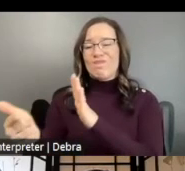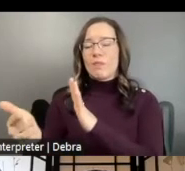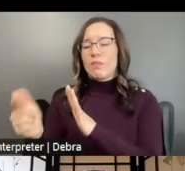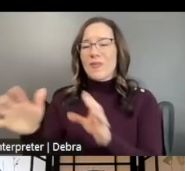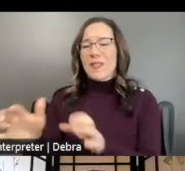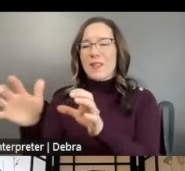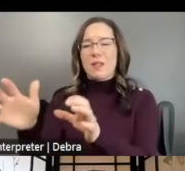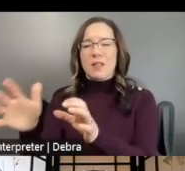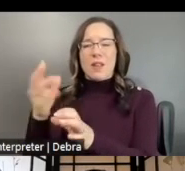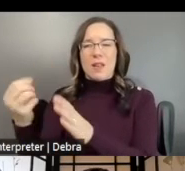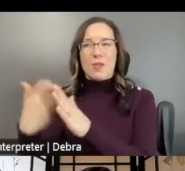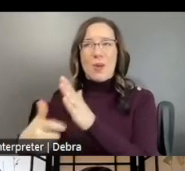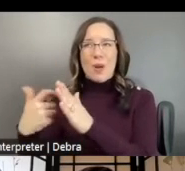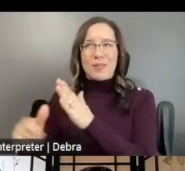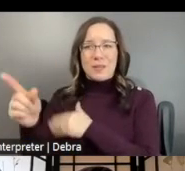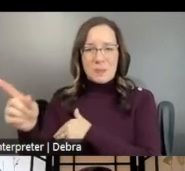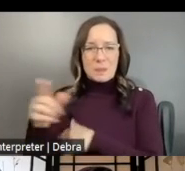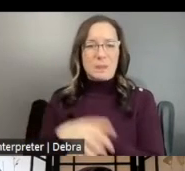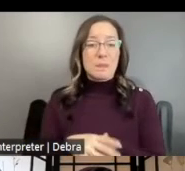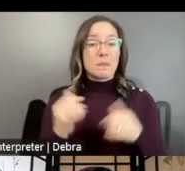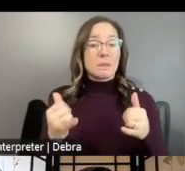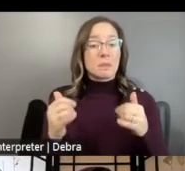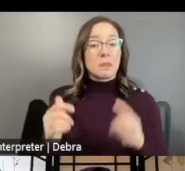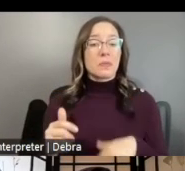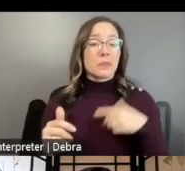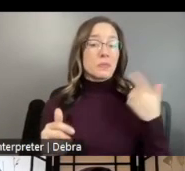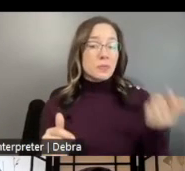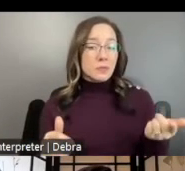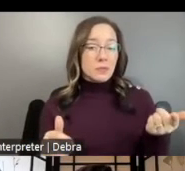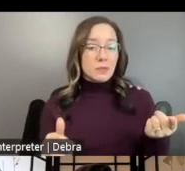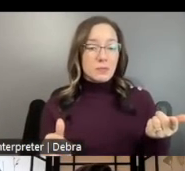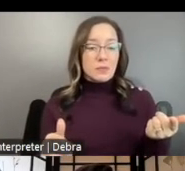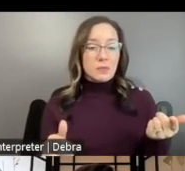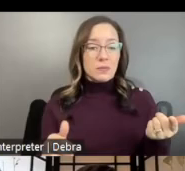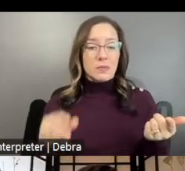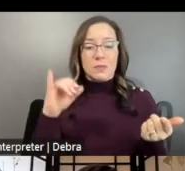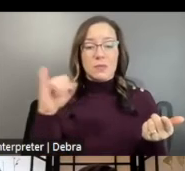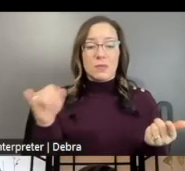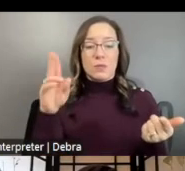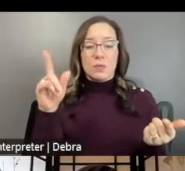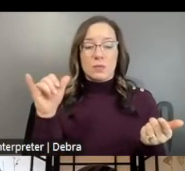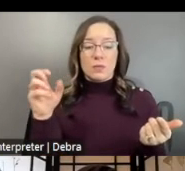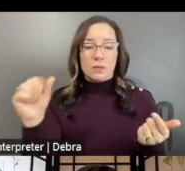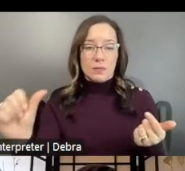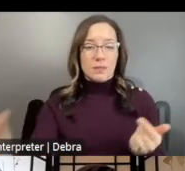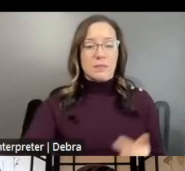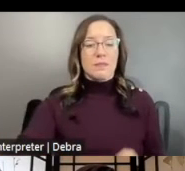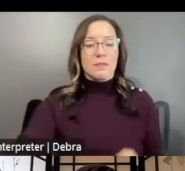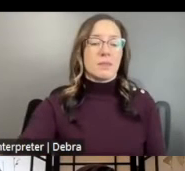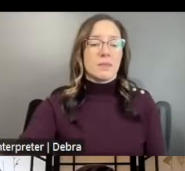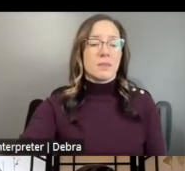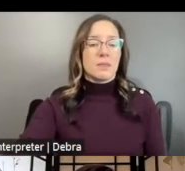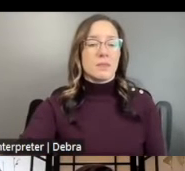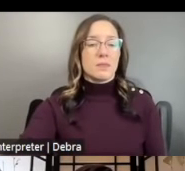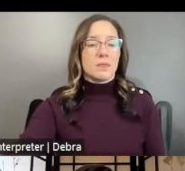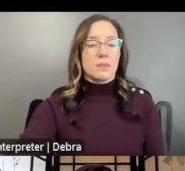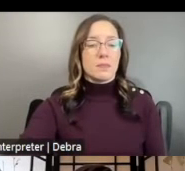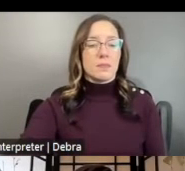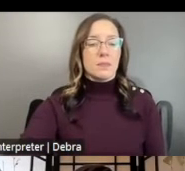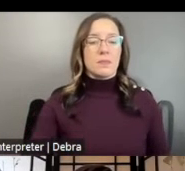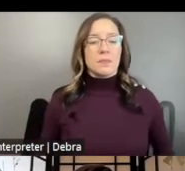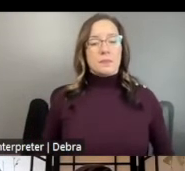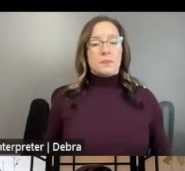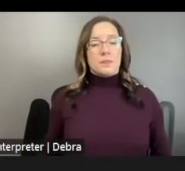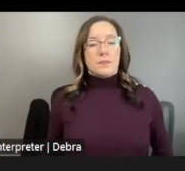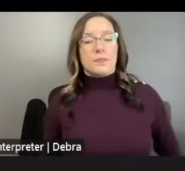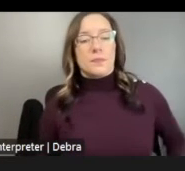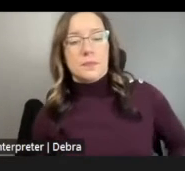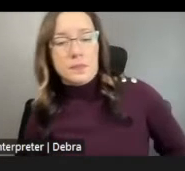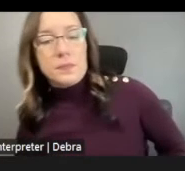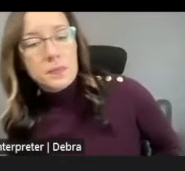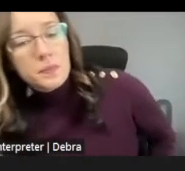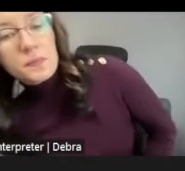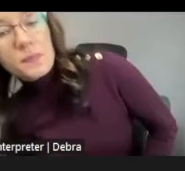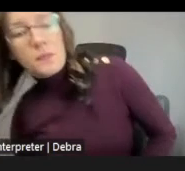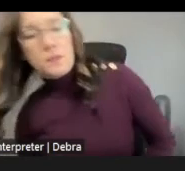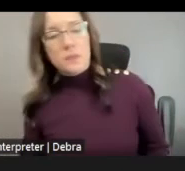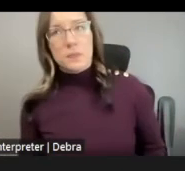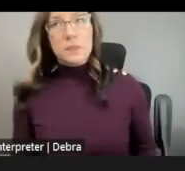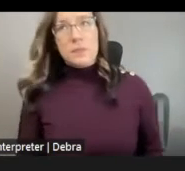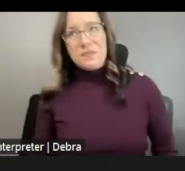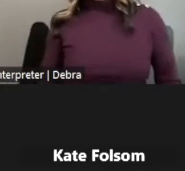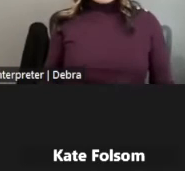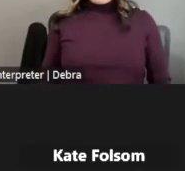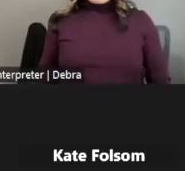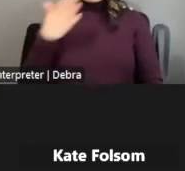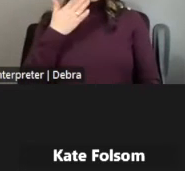COST PAGE. AND NOW I WILL TURN IT OVER TO MY, MY COLLEAGUE JULIANA. THANK YOU, KATE. HI EVERYONE